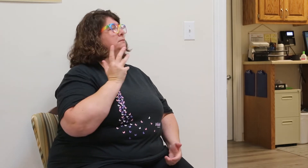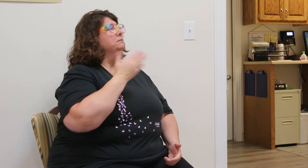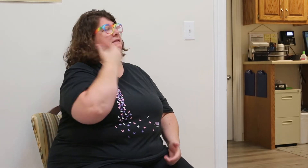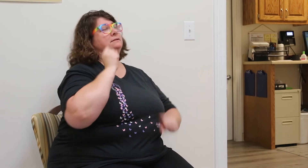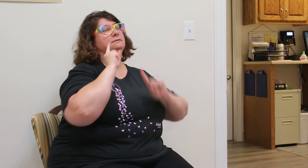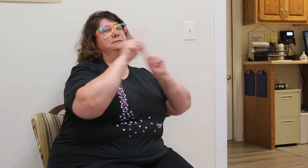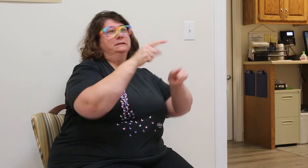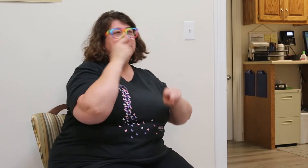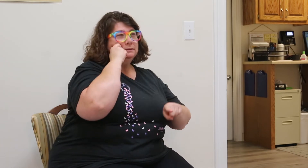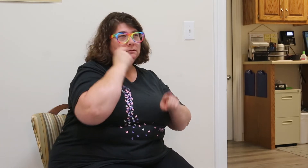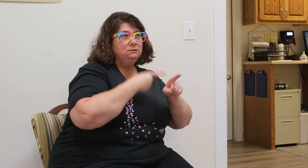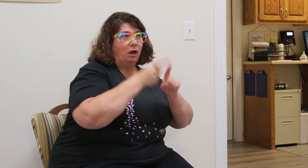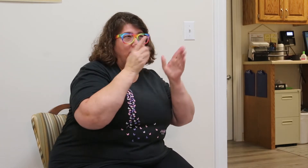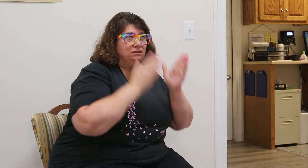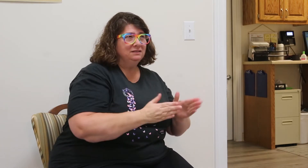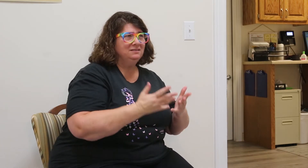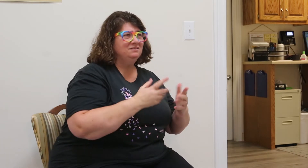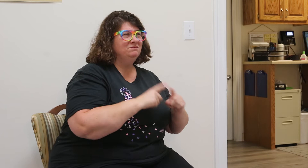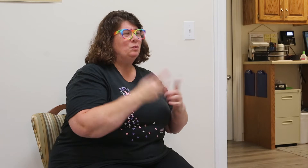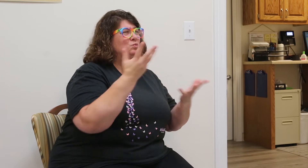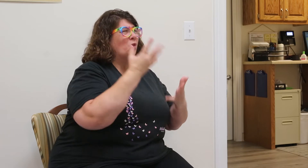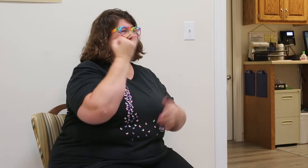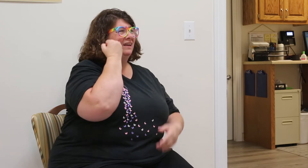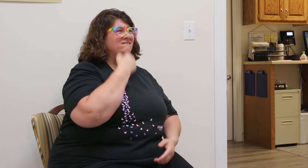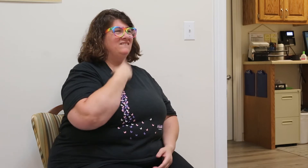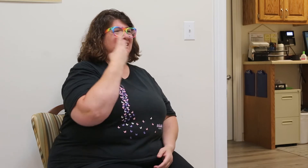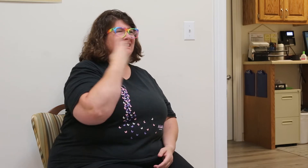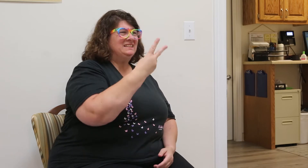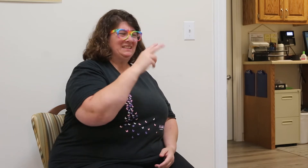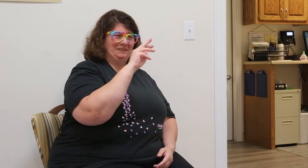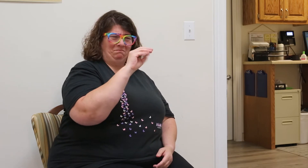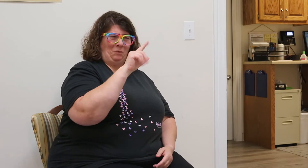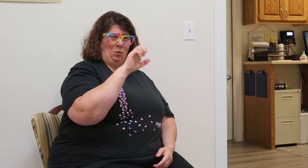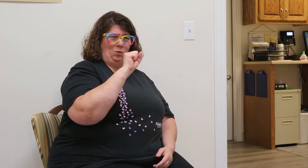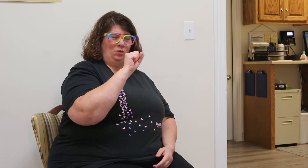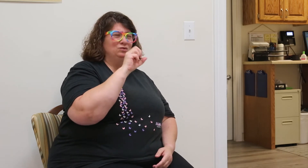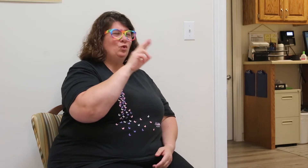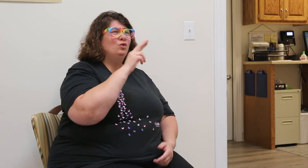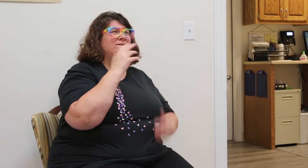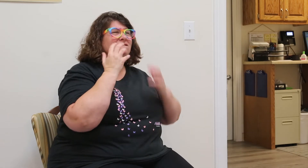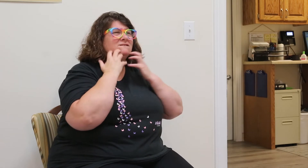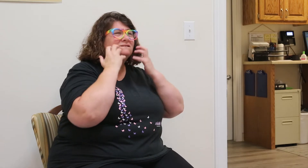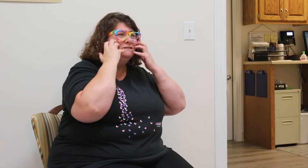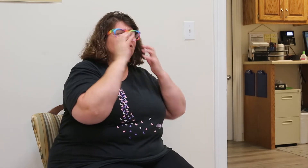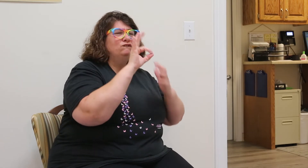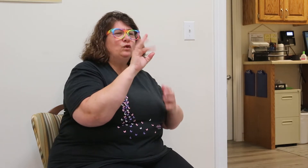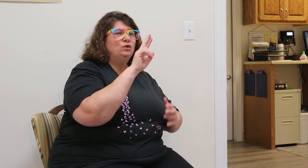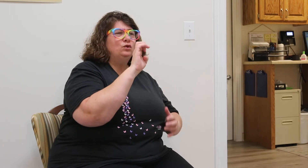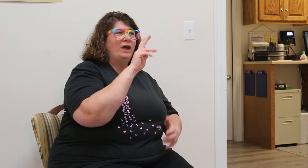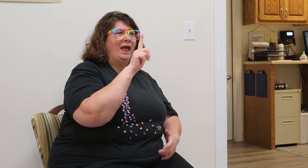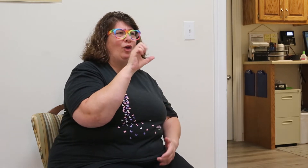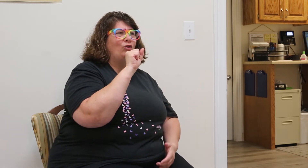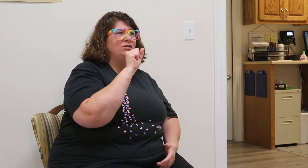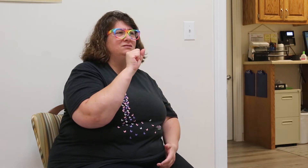to go see a Dermatologist. But what if I have some moles or freckles